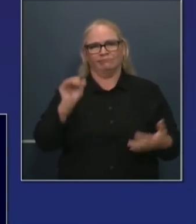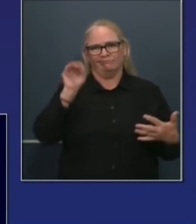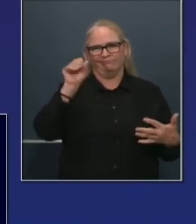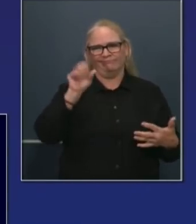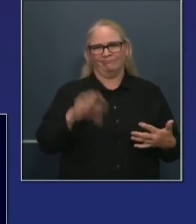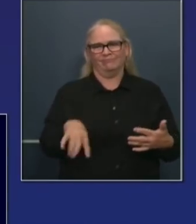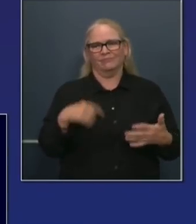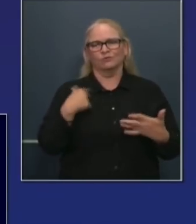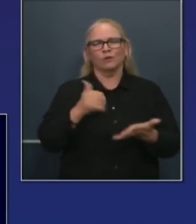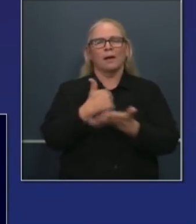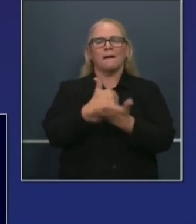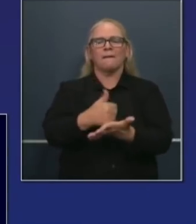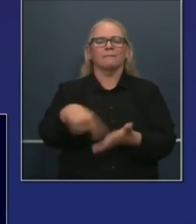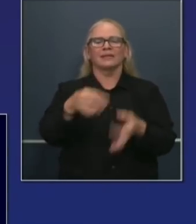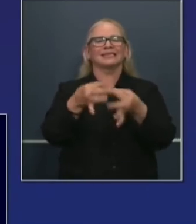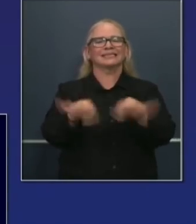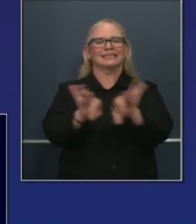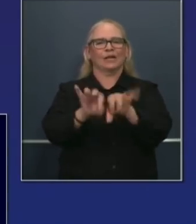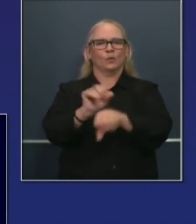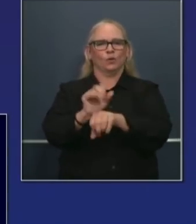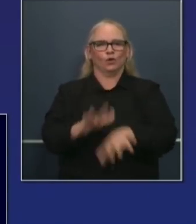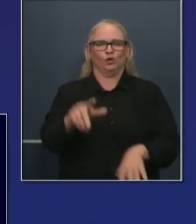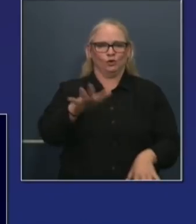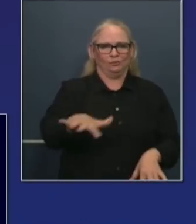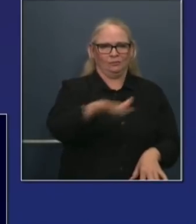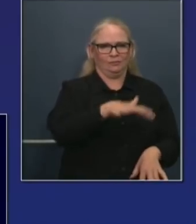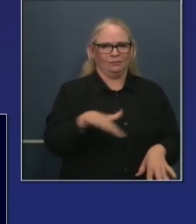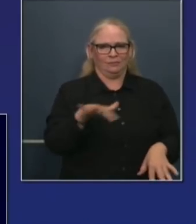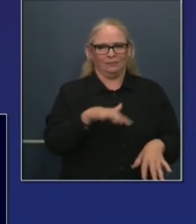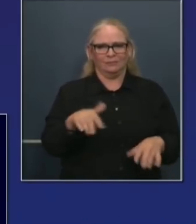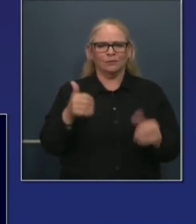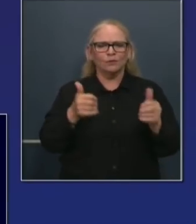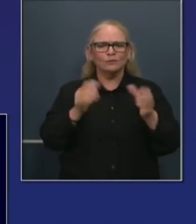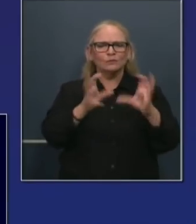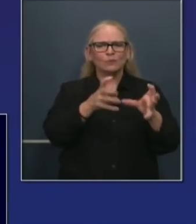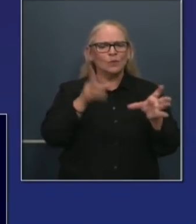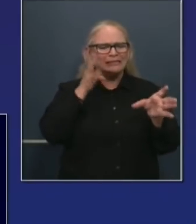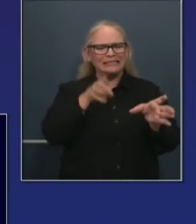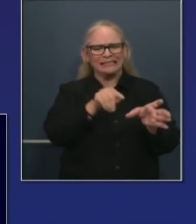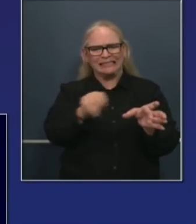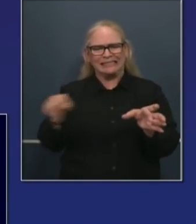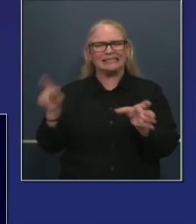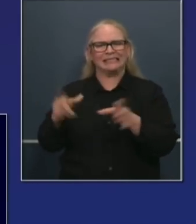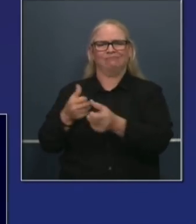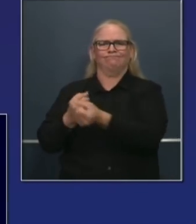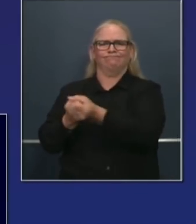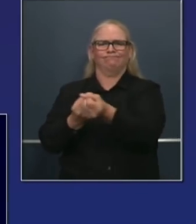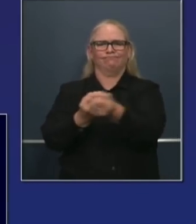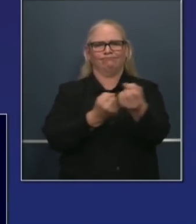WHAT WE ARE BEING DONE AND MORE TO HELP SUPPORT OUR ESSENTIAL WORKERS AND WE'RE BUILDING ON